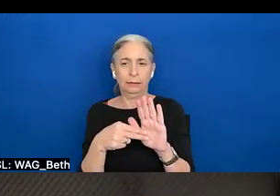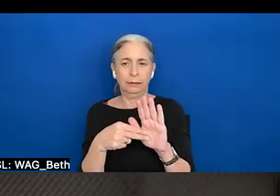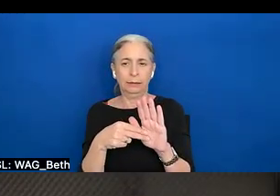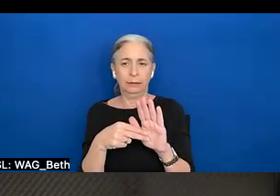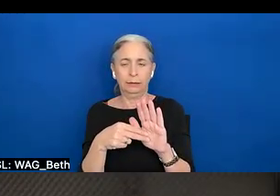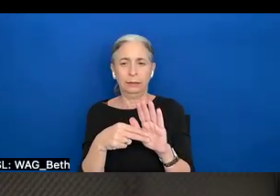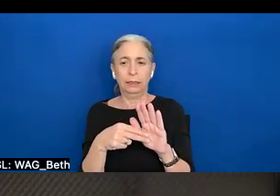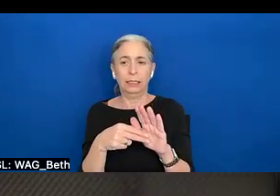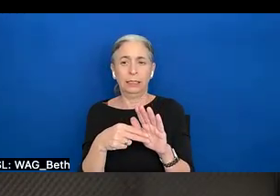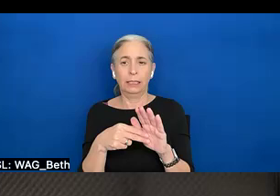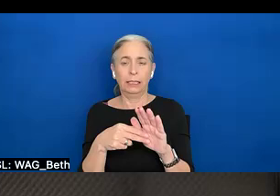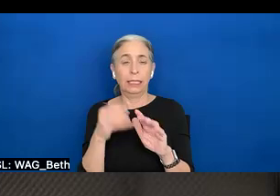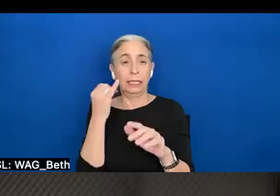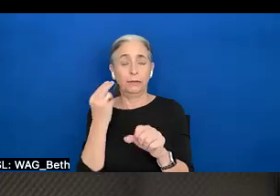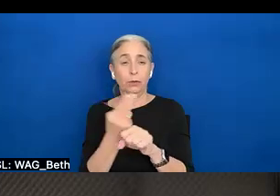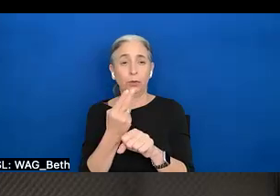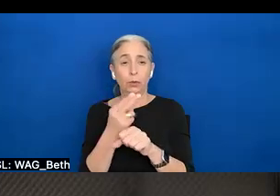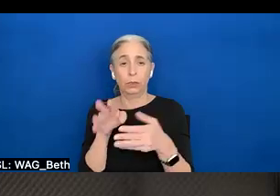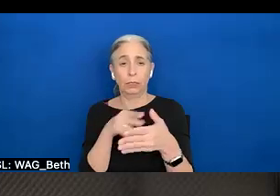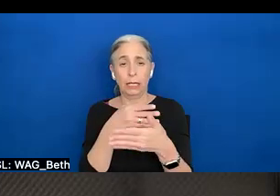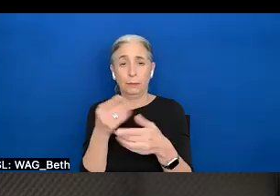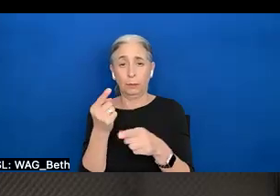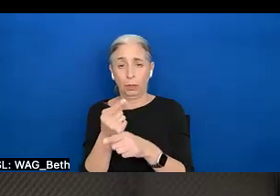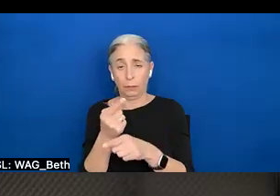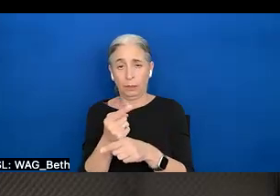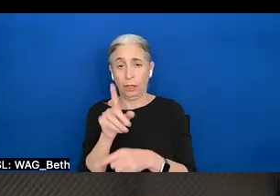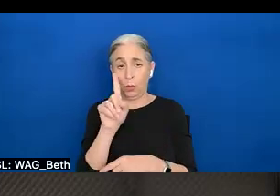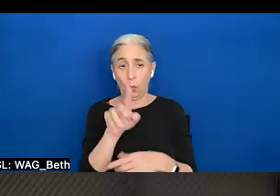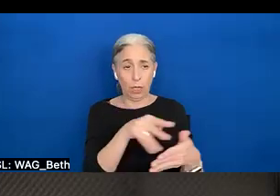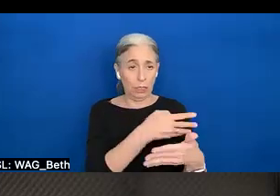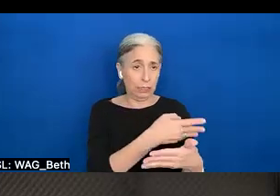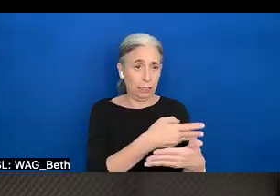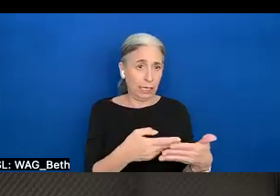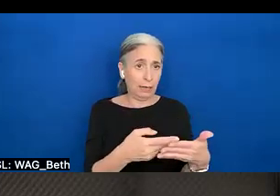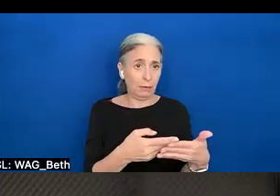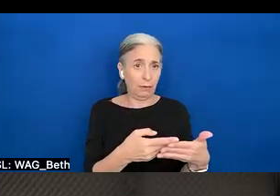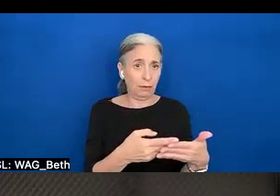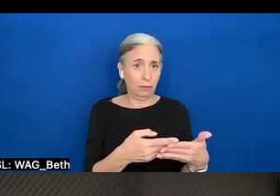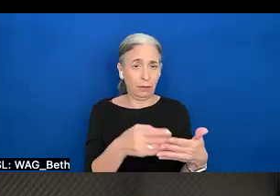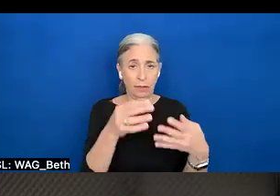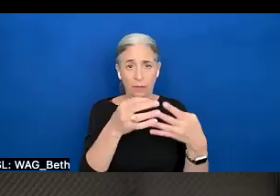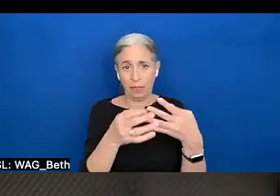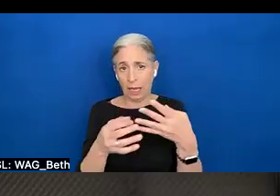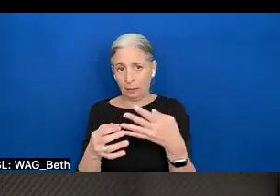long as the use the table properties. So, one table.